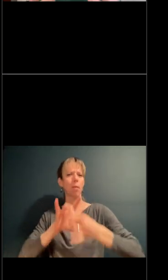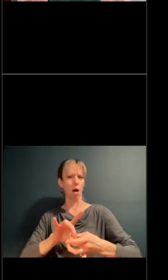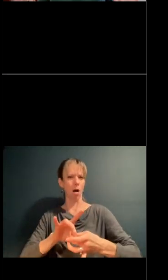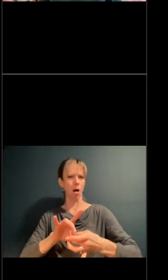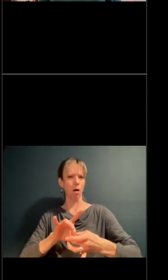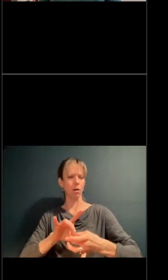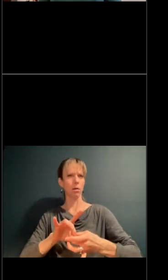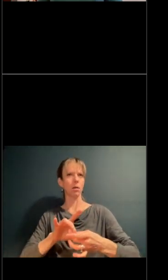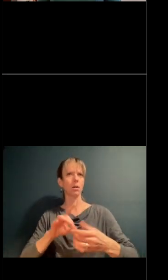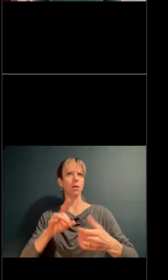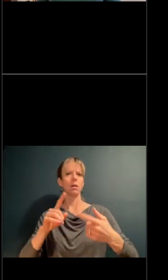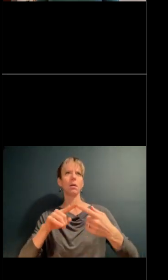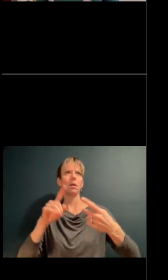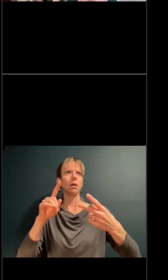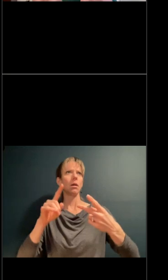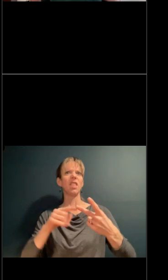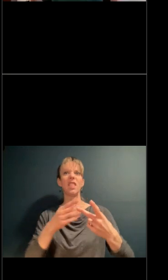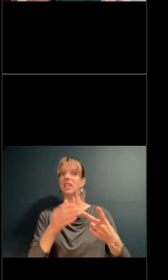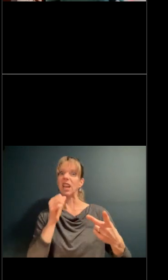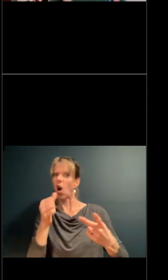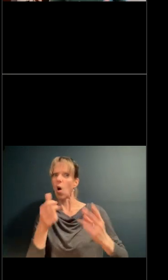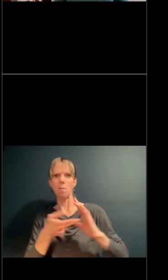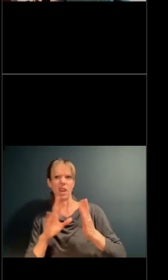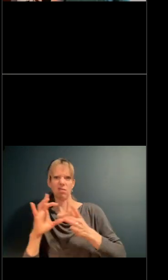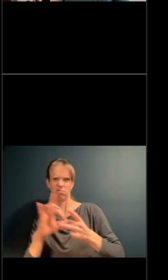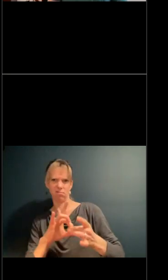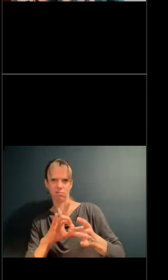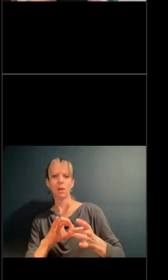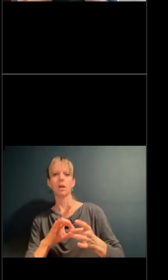what is the things that don't. And aim towards the things that do.